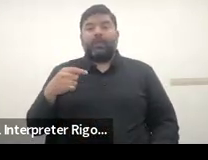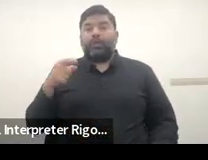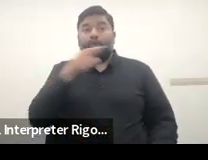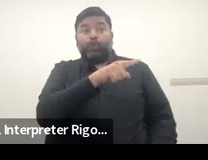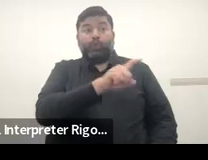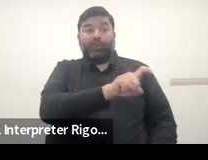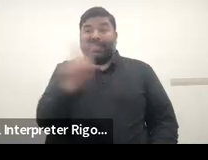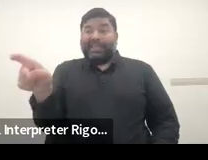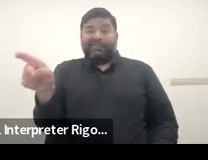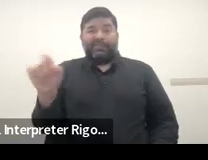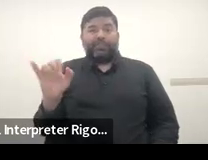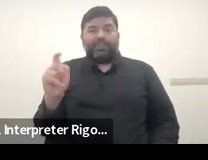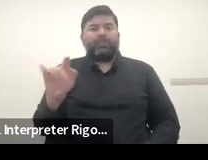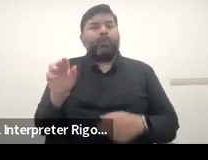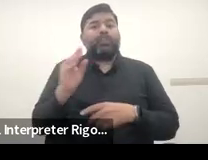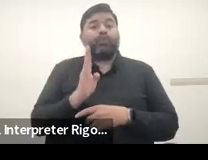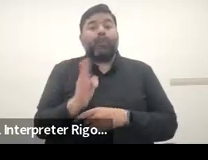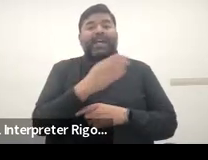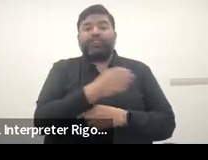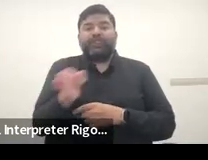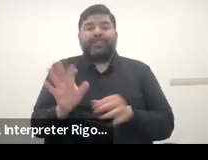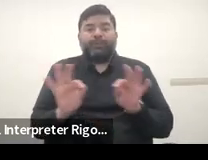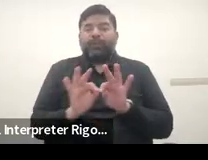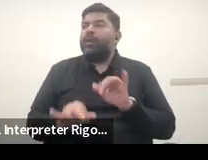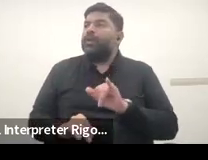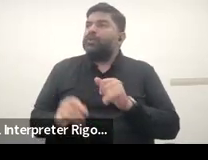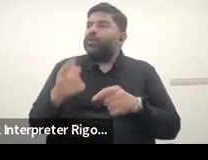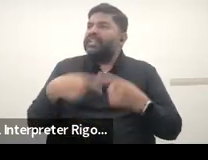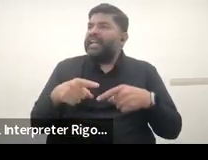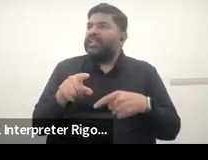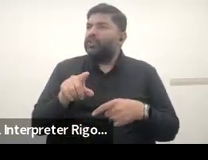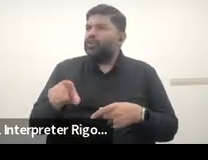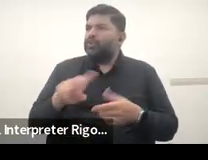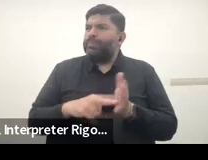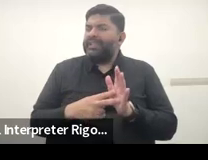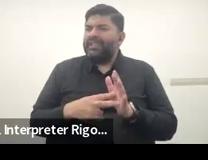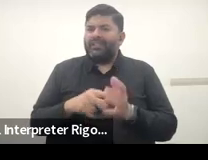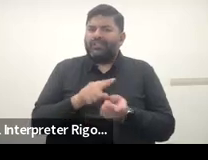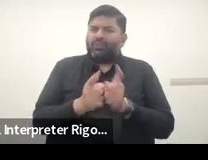kind of matters. AUDIENCE MEMBER: So a sign really here you kind of meaning a sentence then? LEE: No, the translation could be